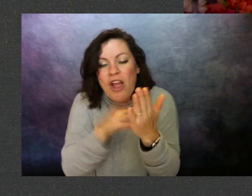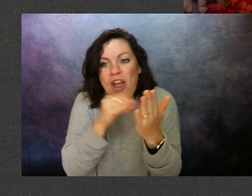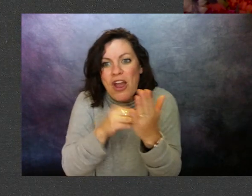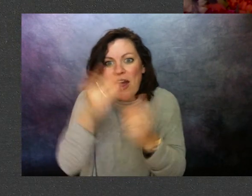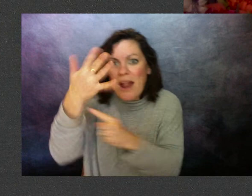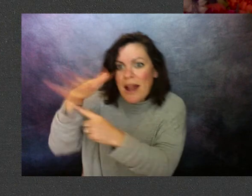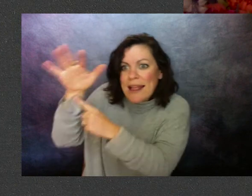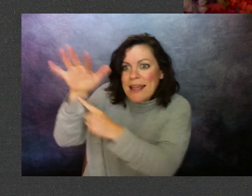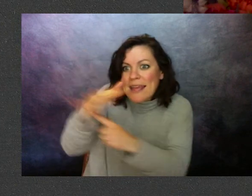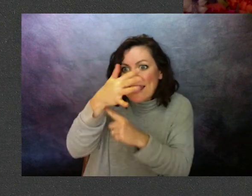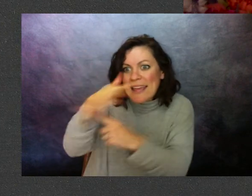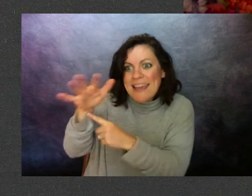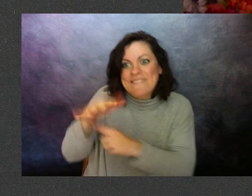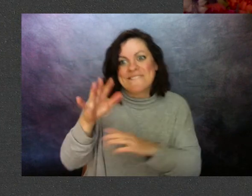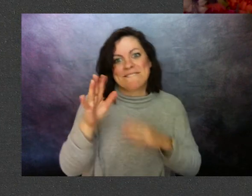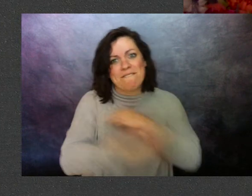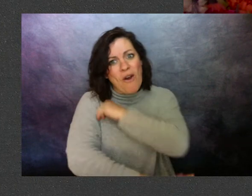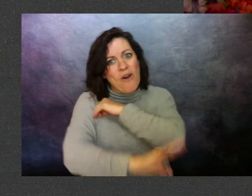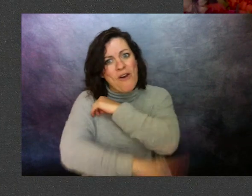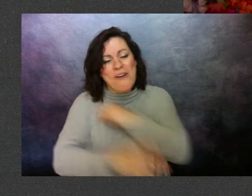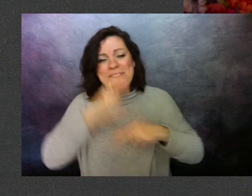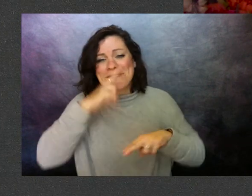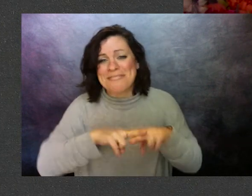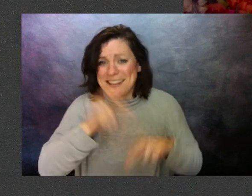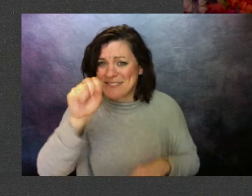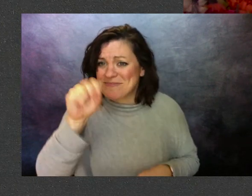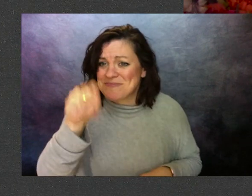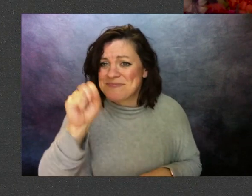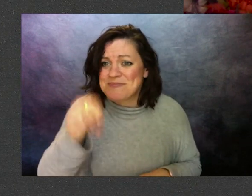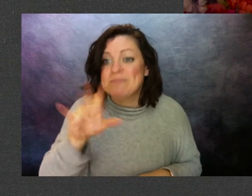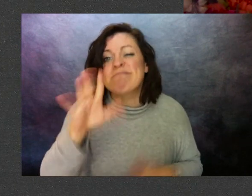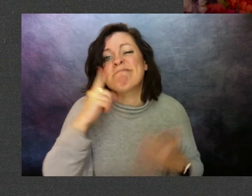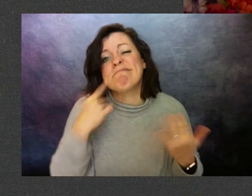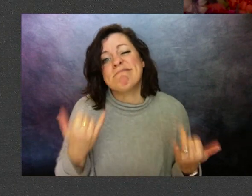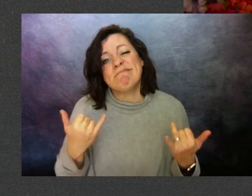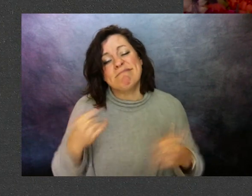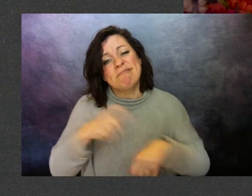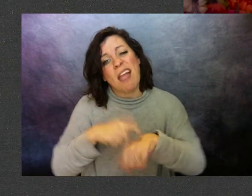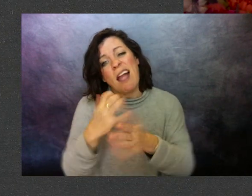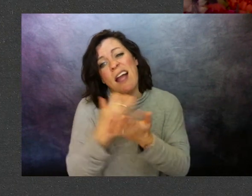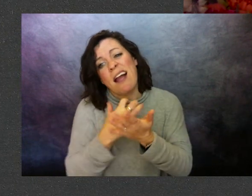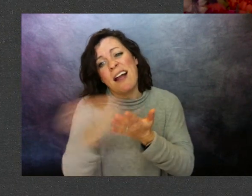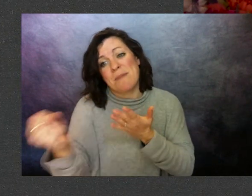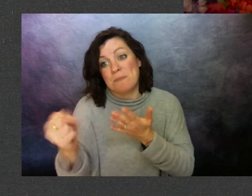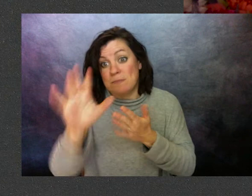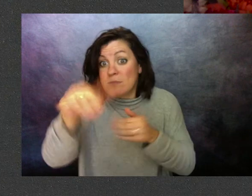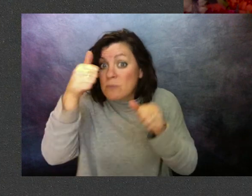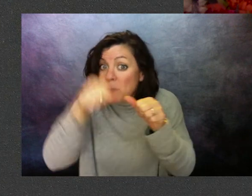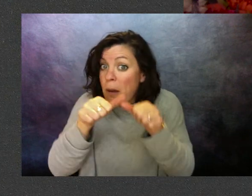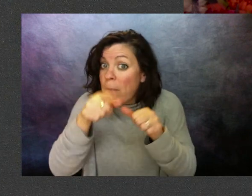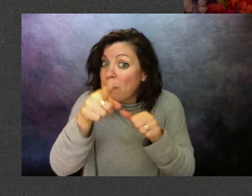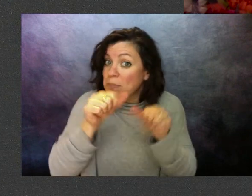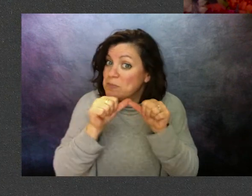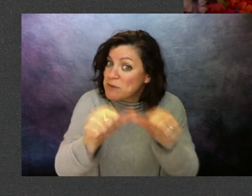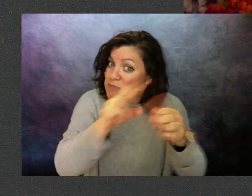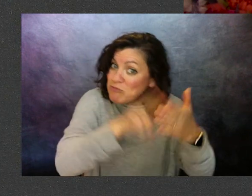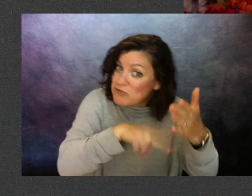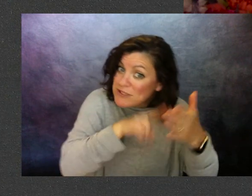all about the leaves and having fun in the fall time. But, until then, we are all out of time, so I hope that you remember to keep reading